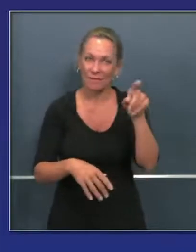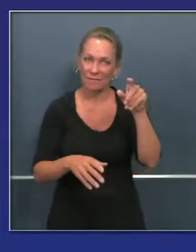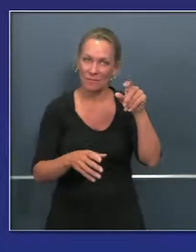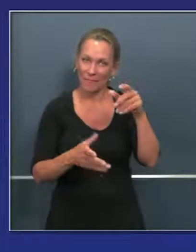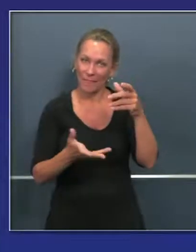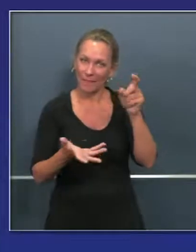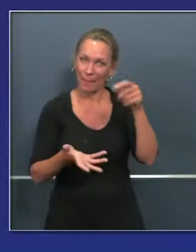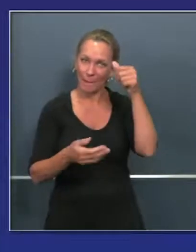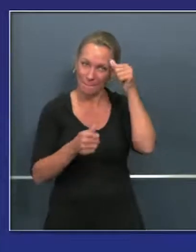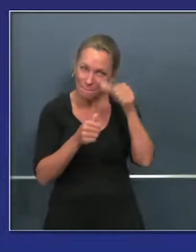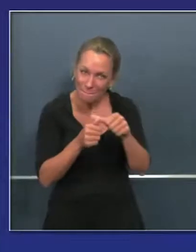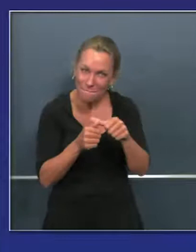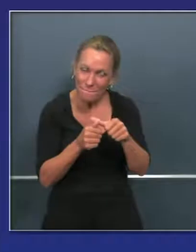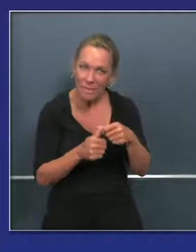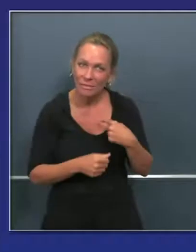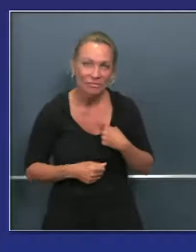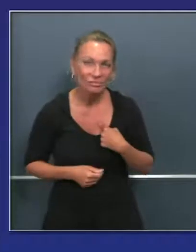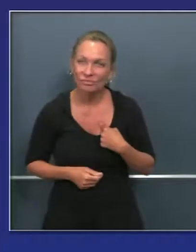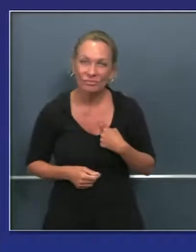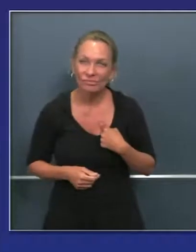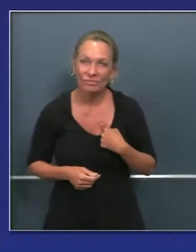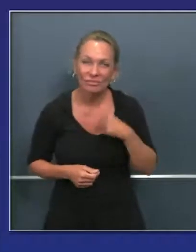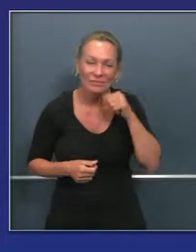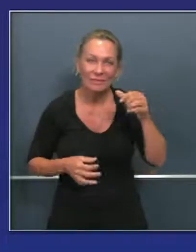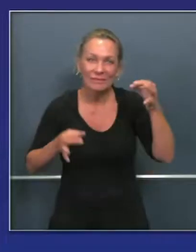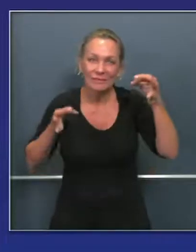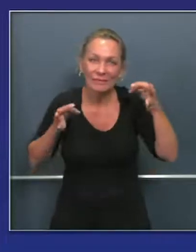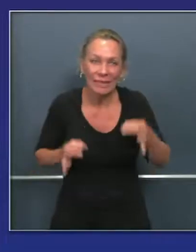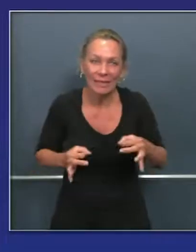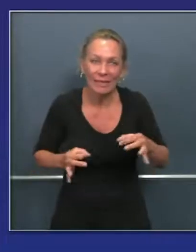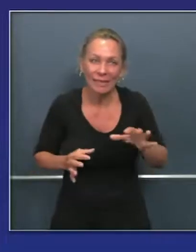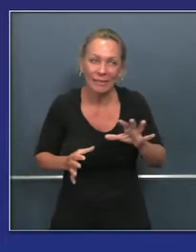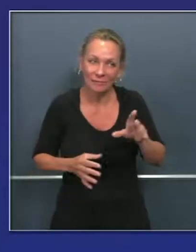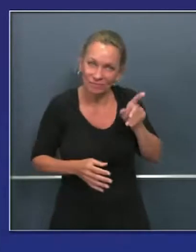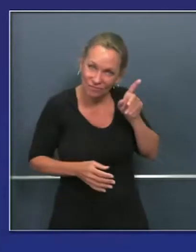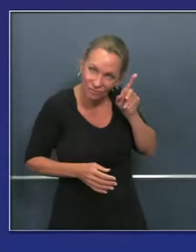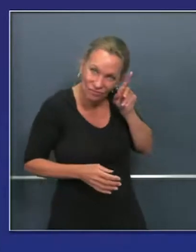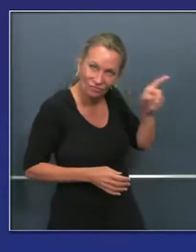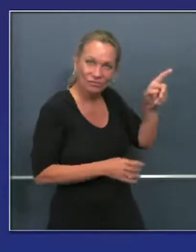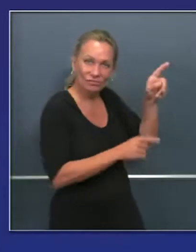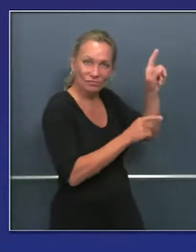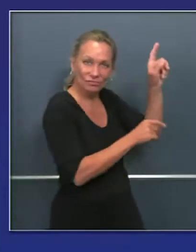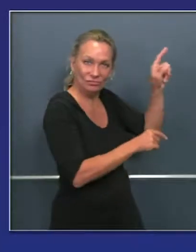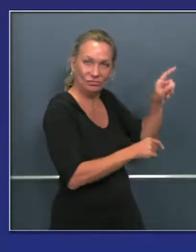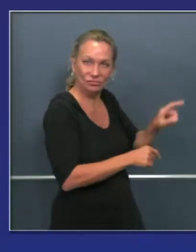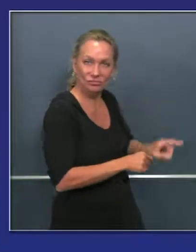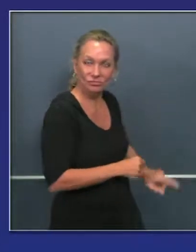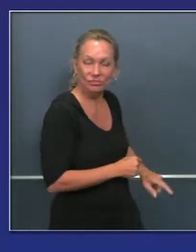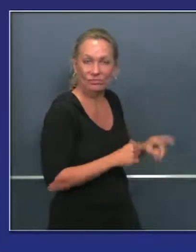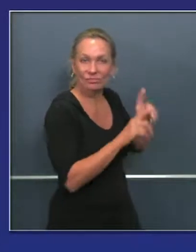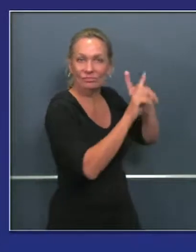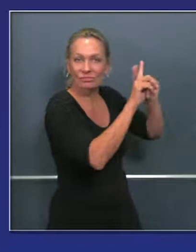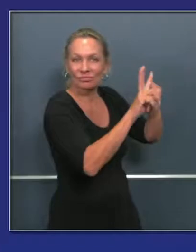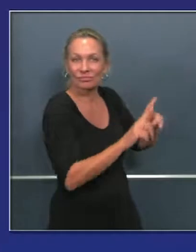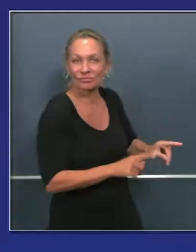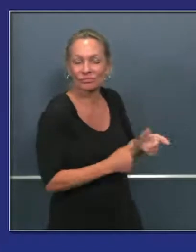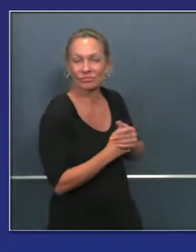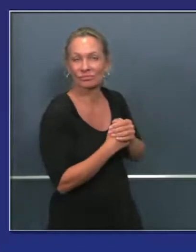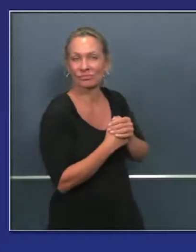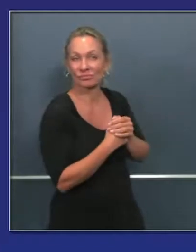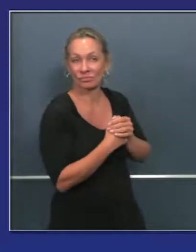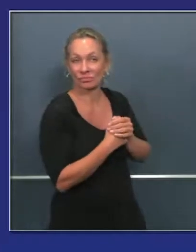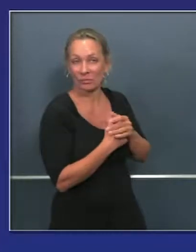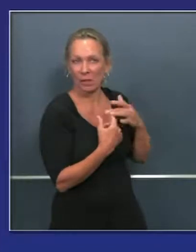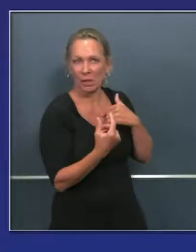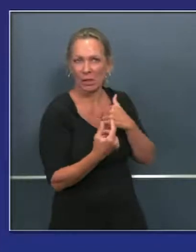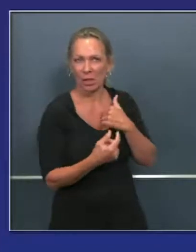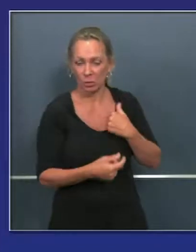to provide supports as we continue to do to those that need those supports so with that I just want